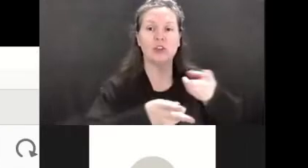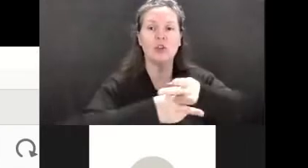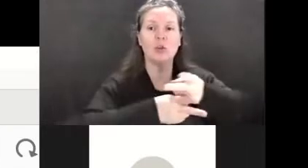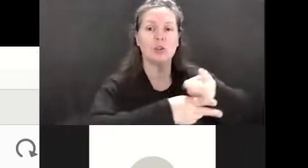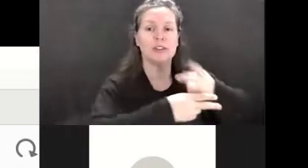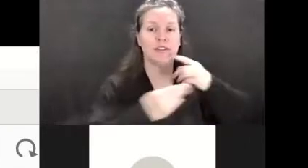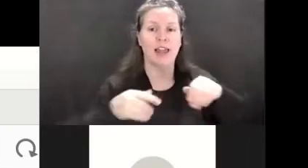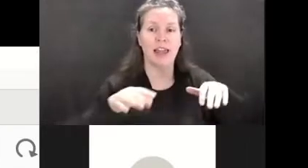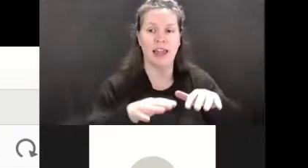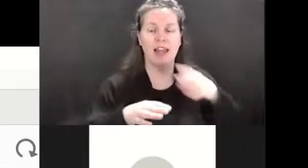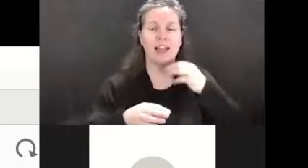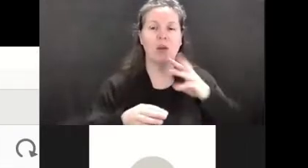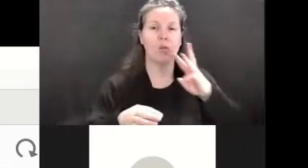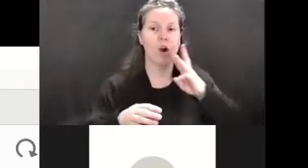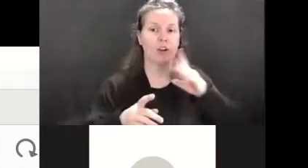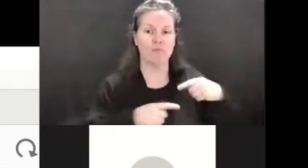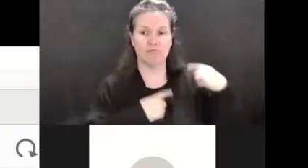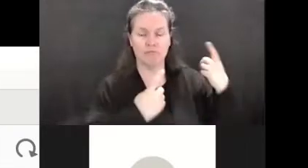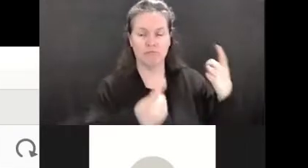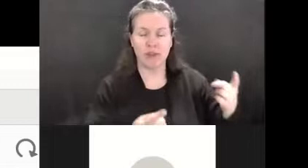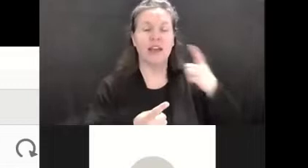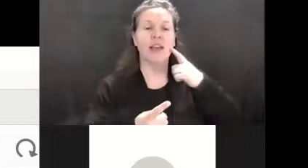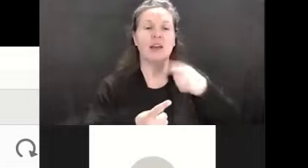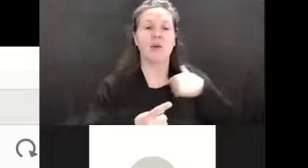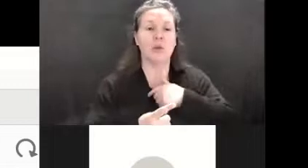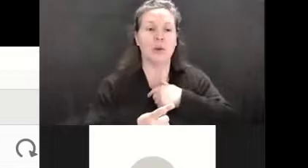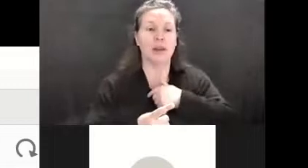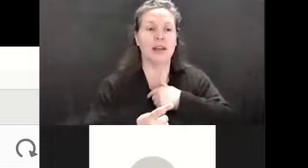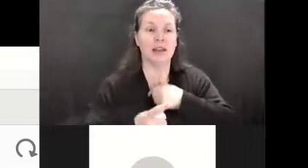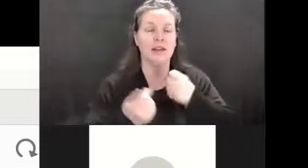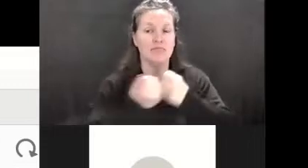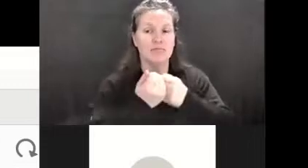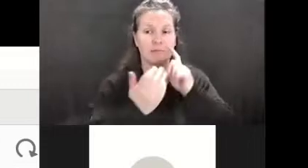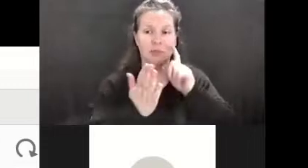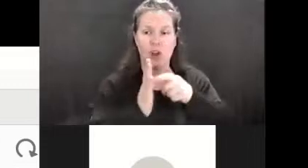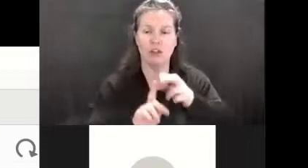since time immemorial. We acknowledge their stewardship, their forced removal,